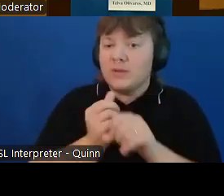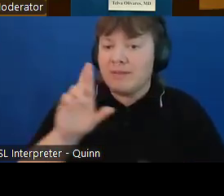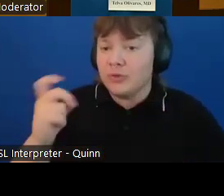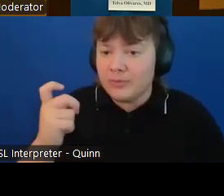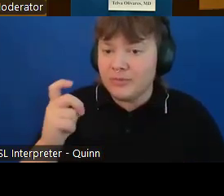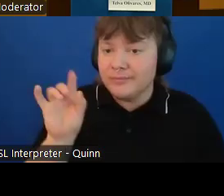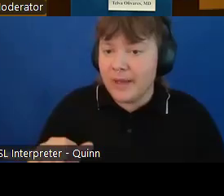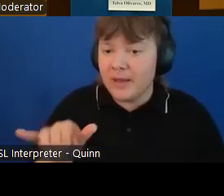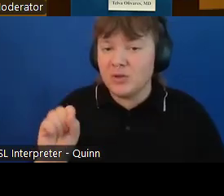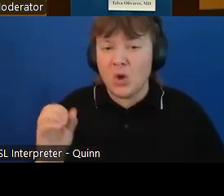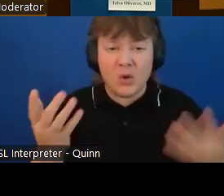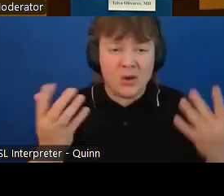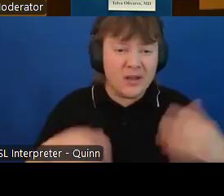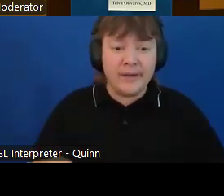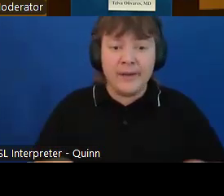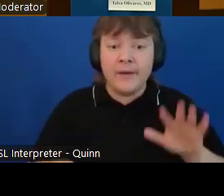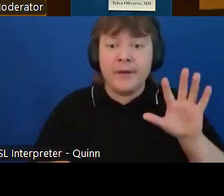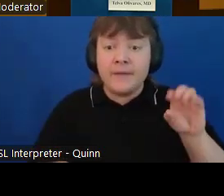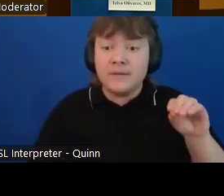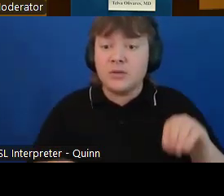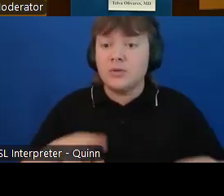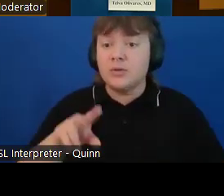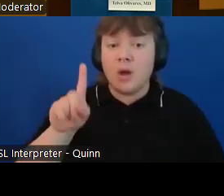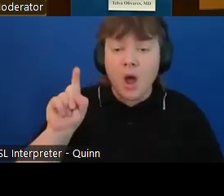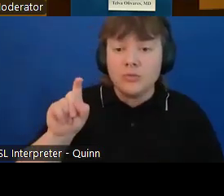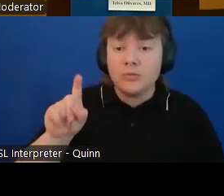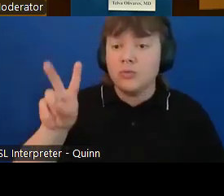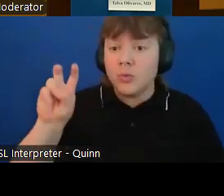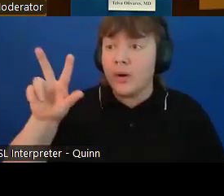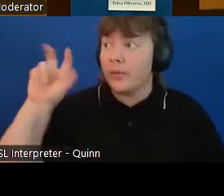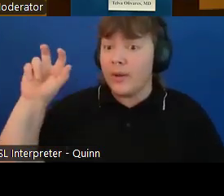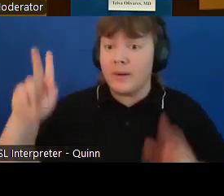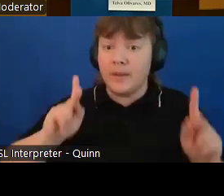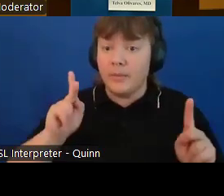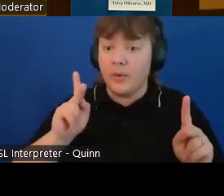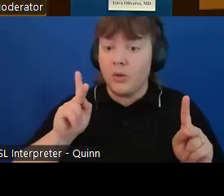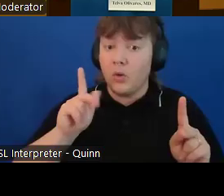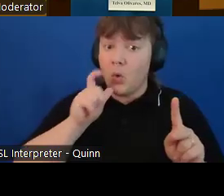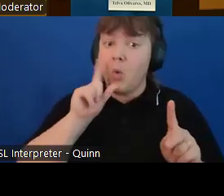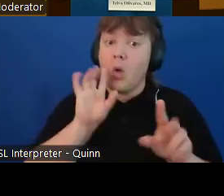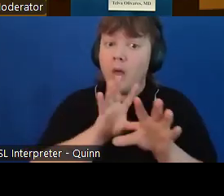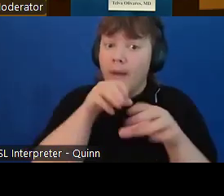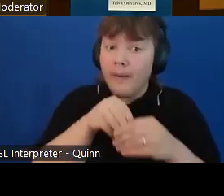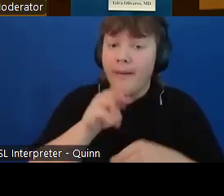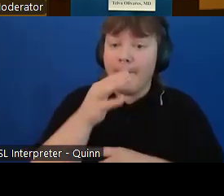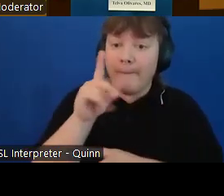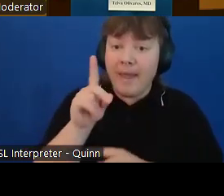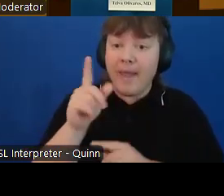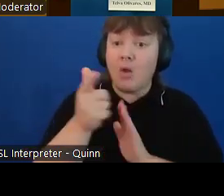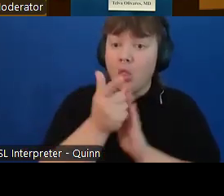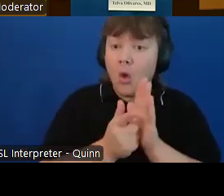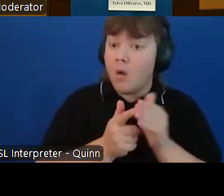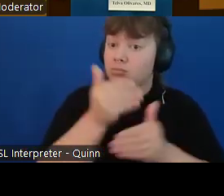this is 50, 100, 200, 300 folks who actually are engaged in the made law process. I want to